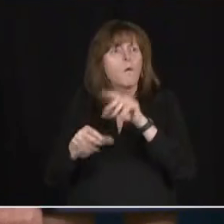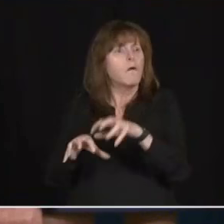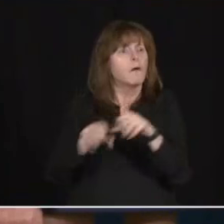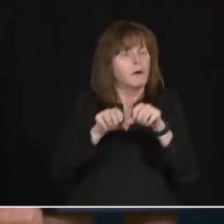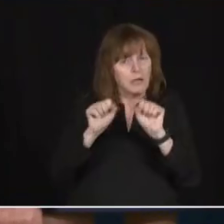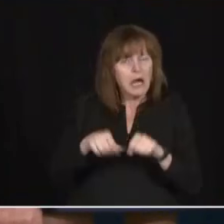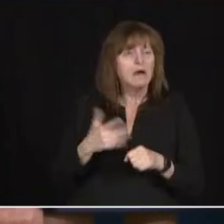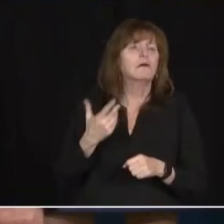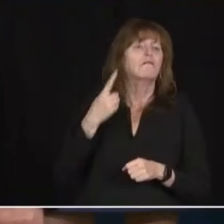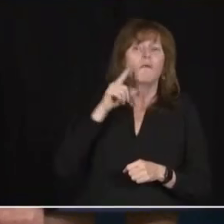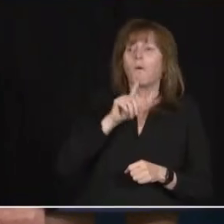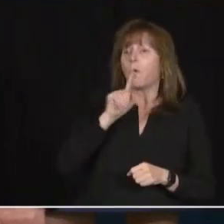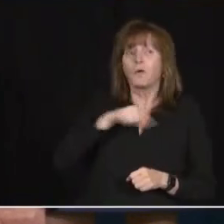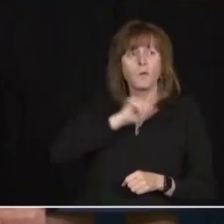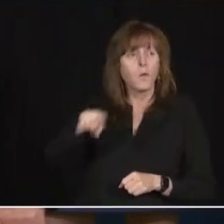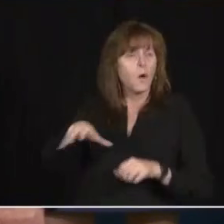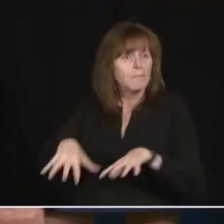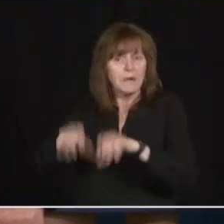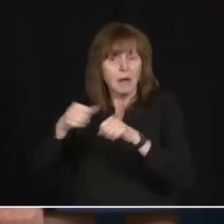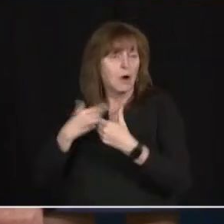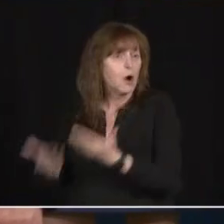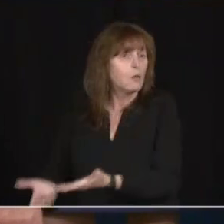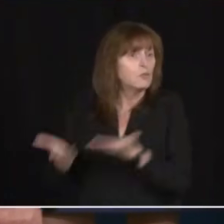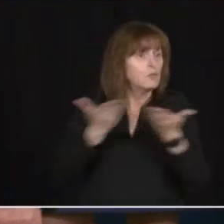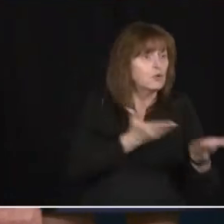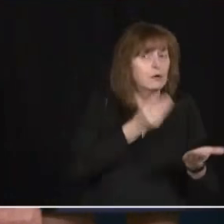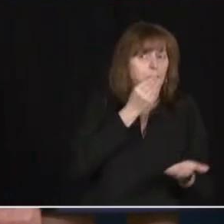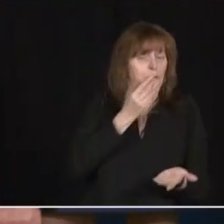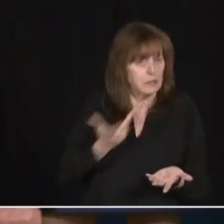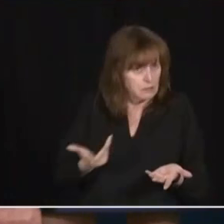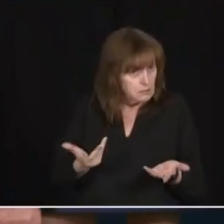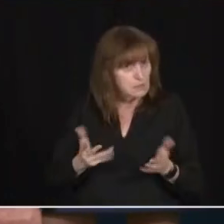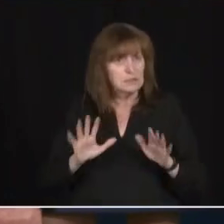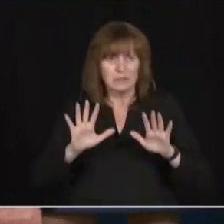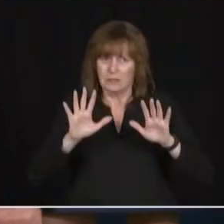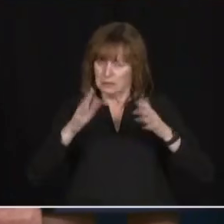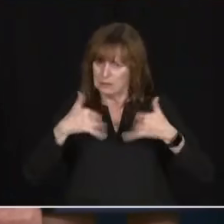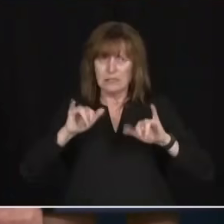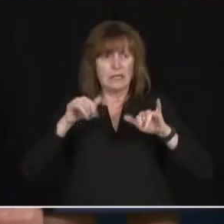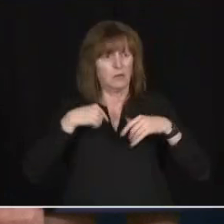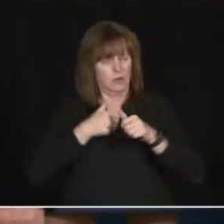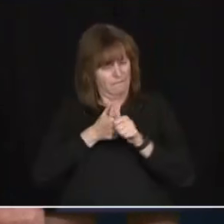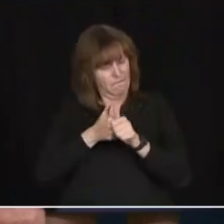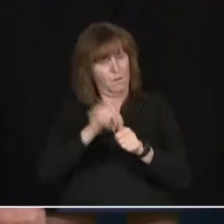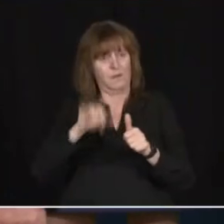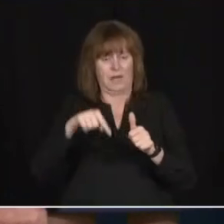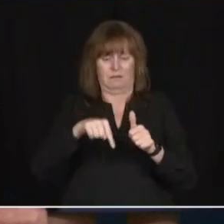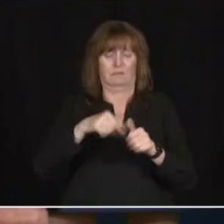So we will continue to do things to allow the businesses in the pick-up and take-out fashion to be successful.